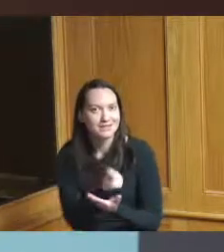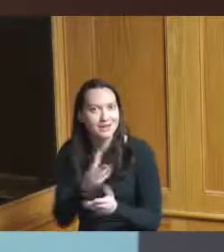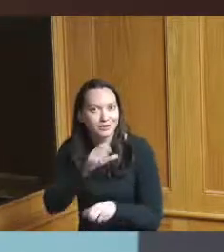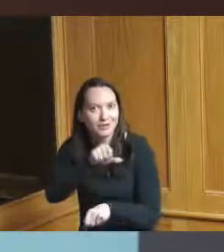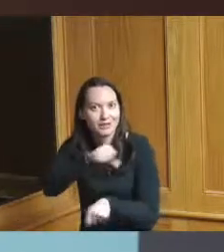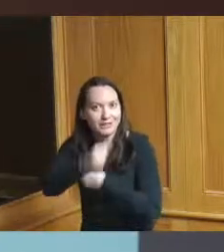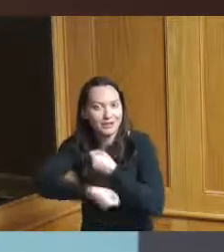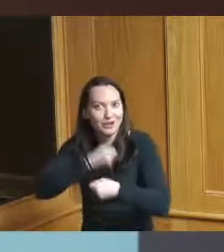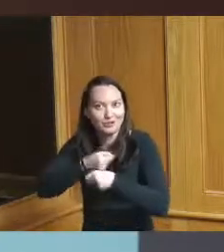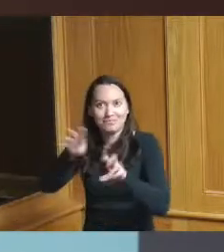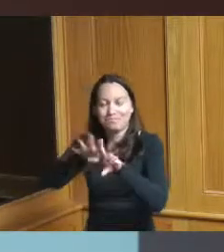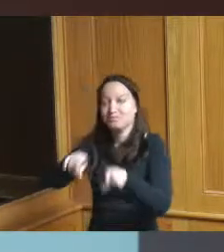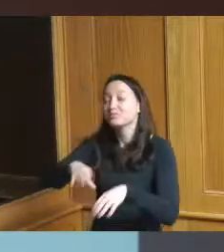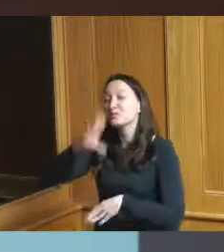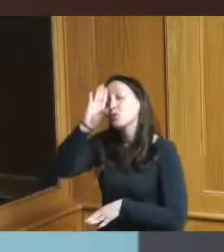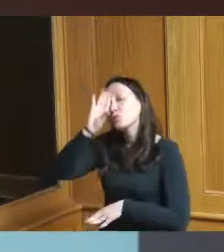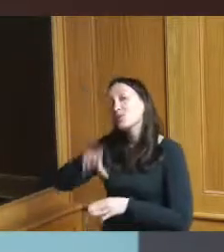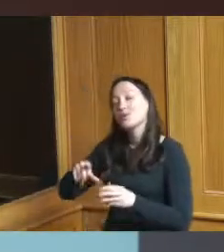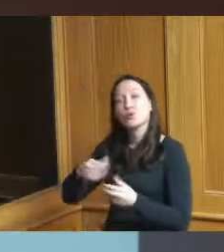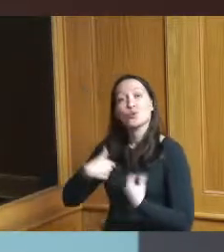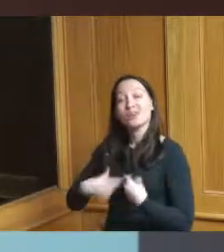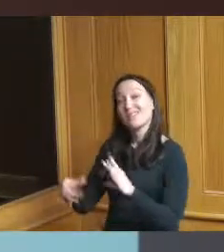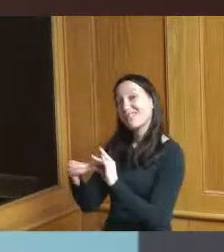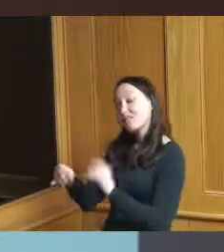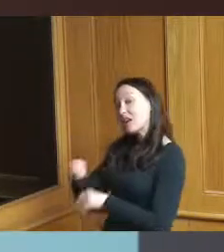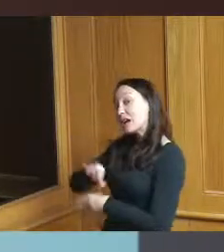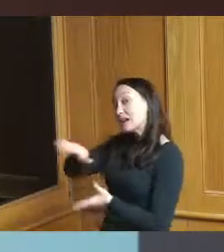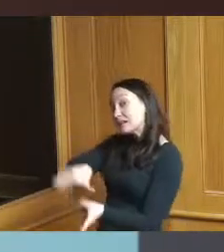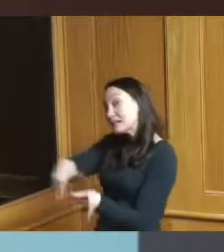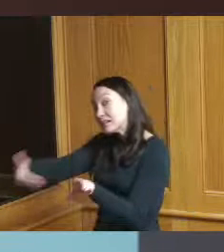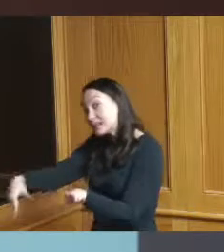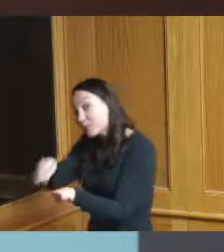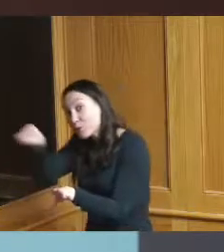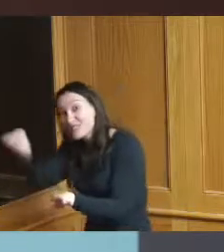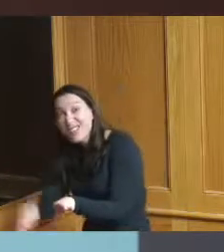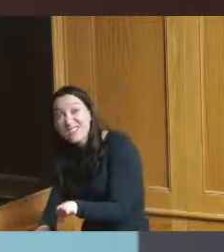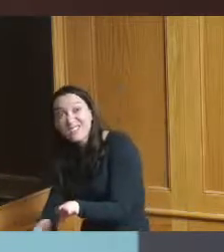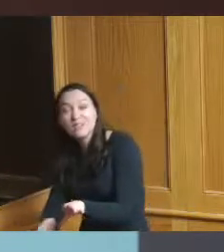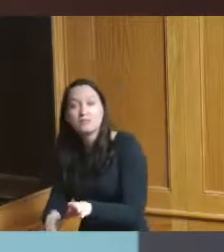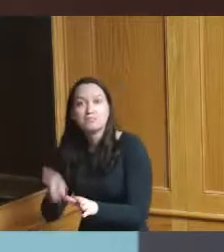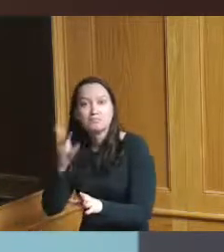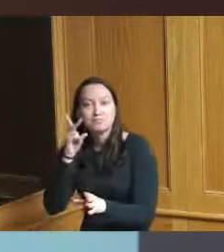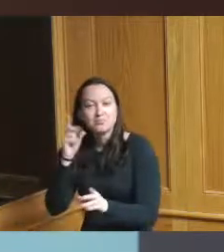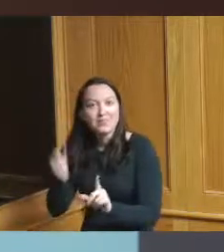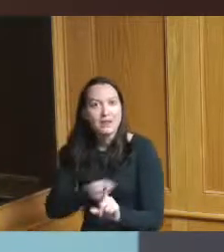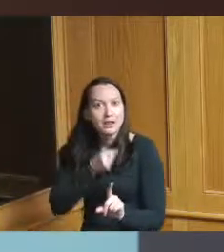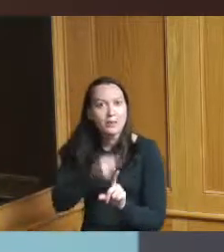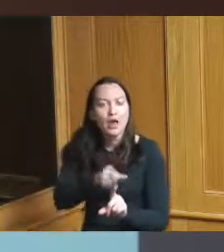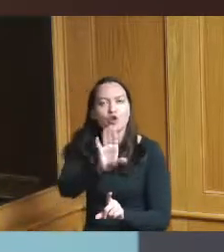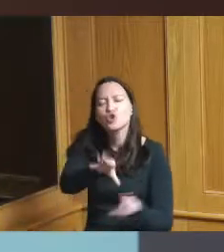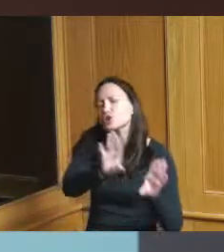speak to are the rates of death we can speak to the impact to your children and your family